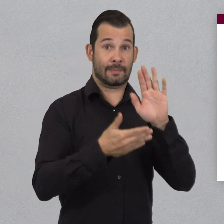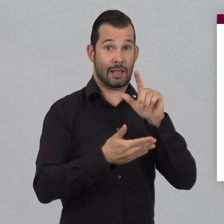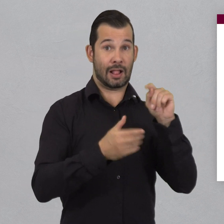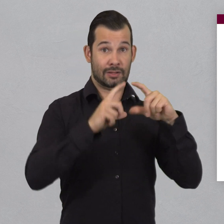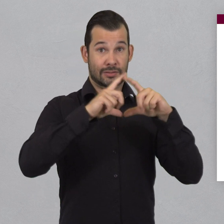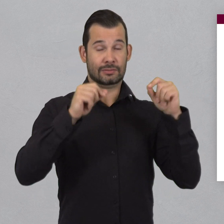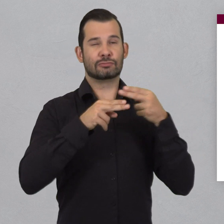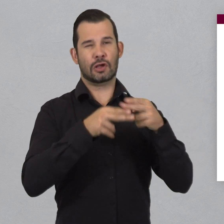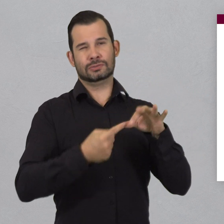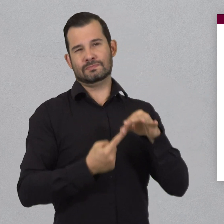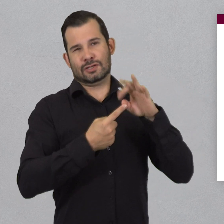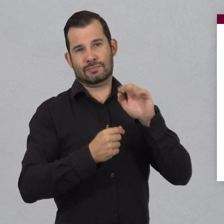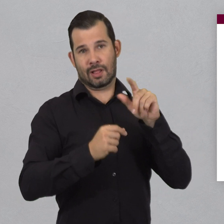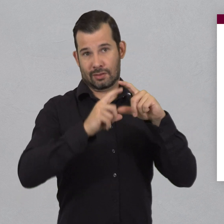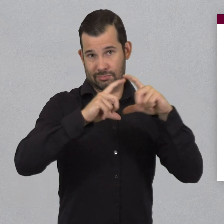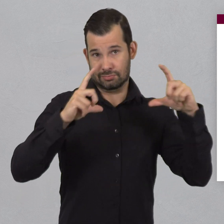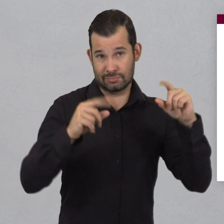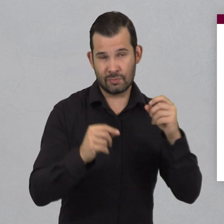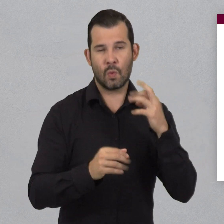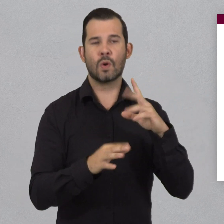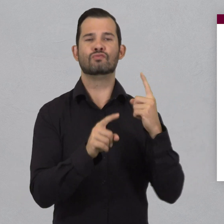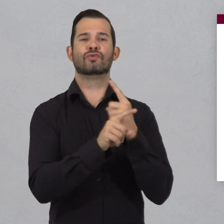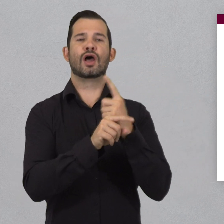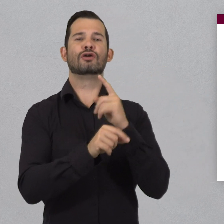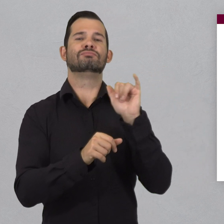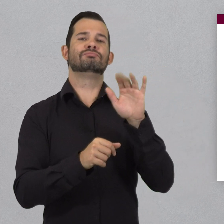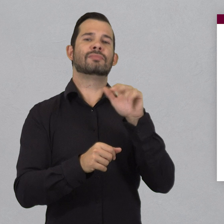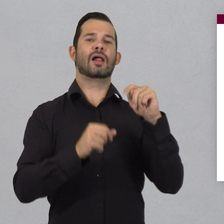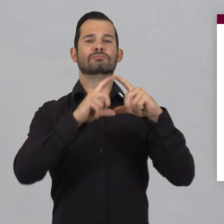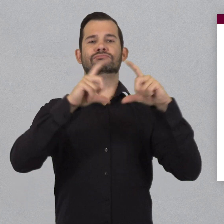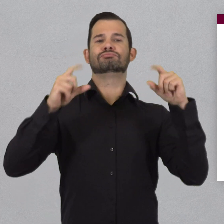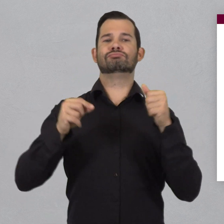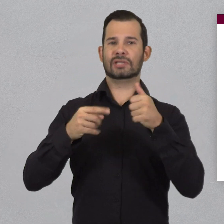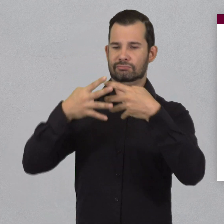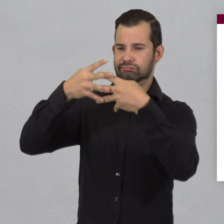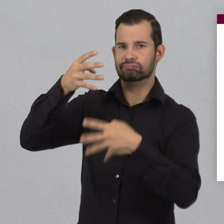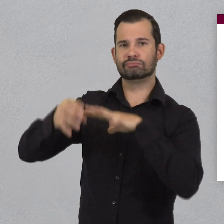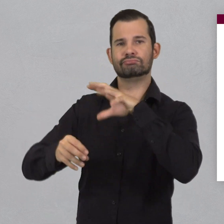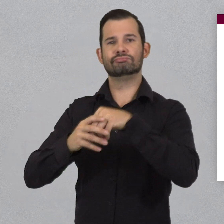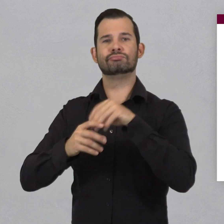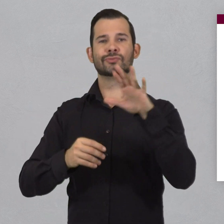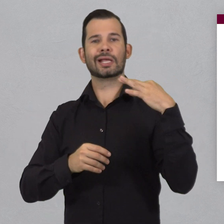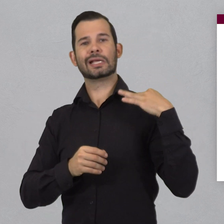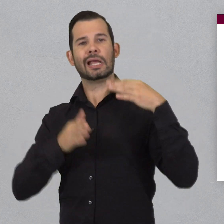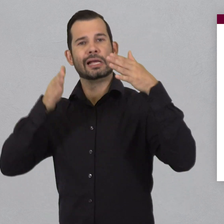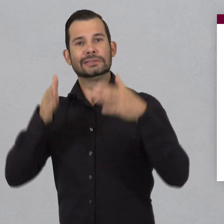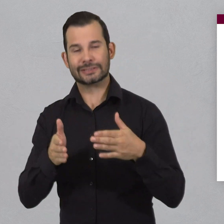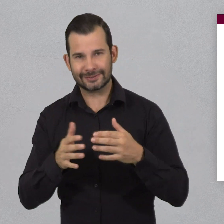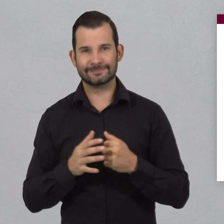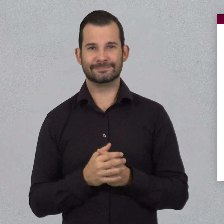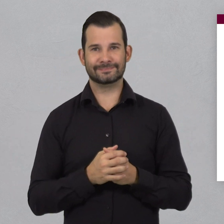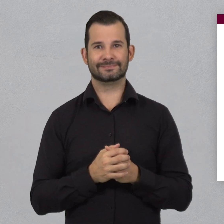either a blank ballot (called a special ballot) or a regular ballot that lists the candidates.